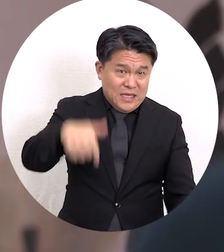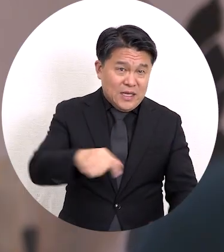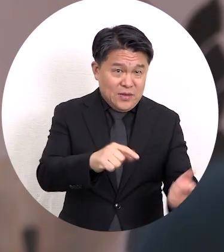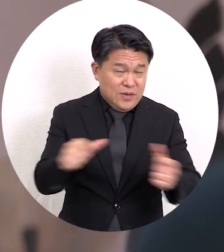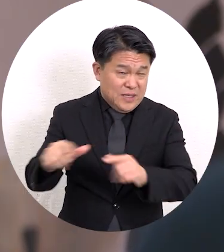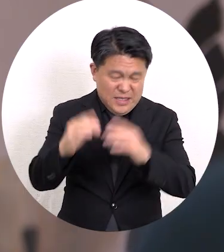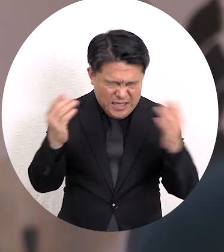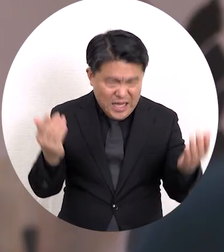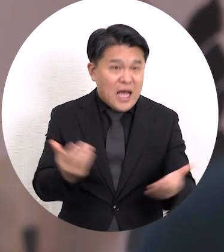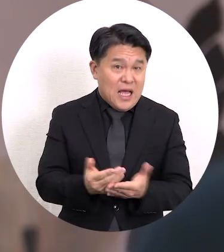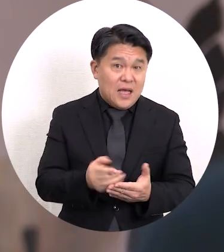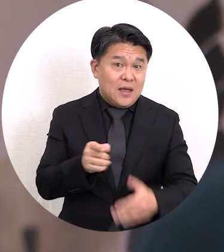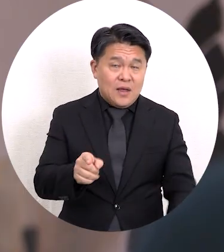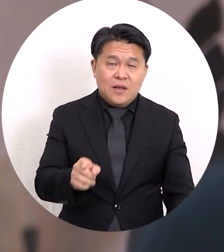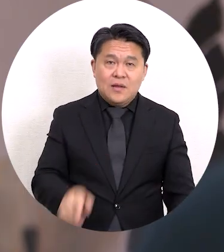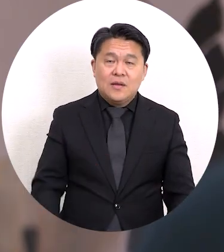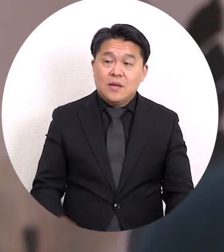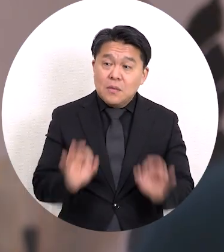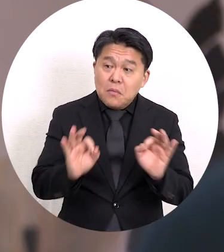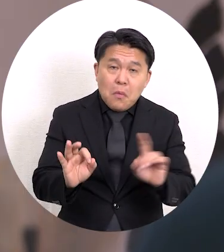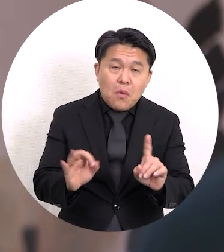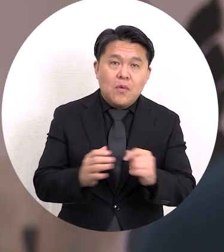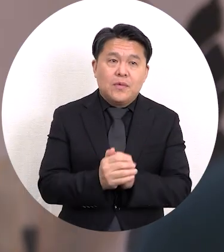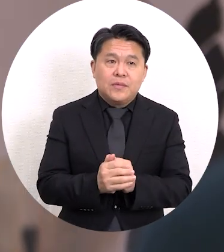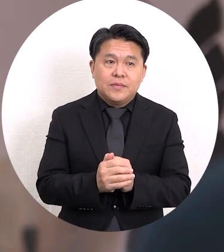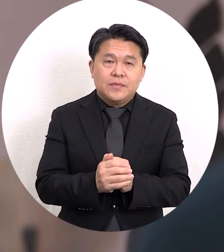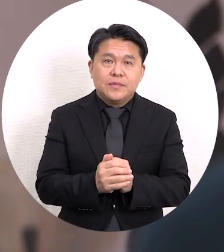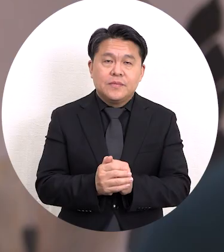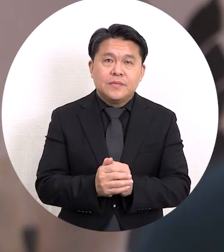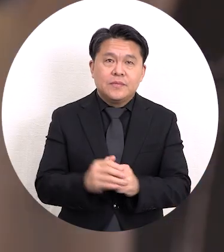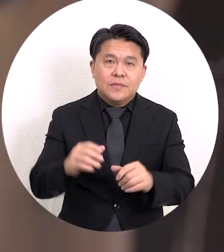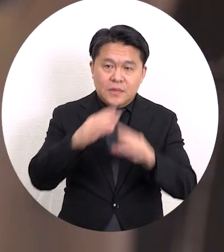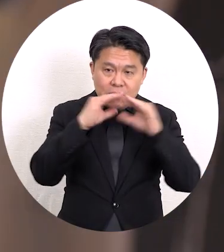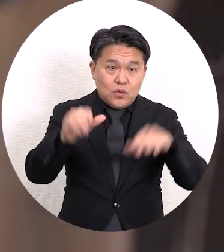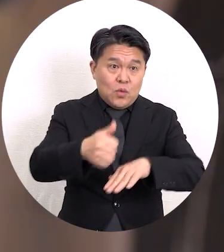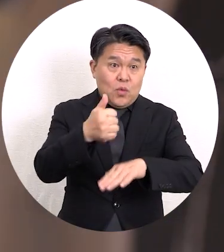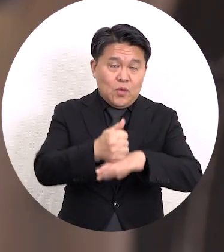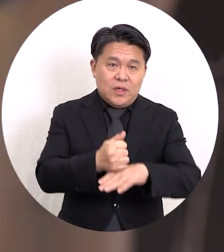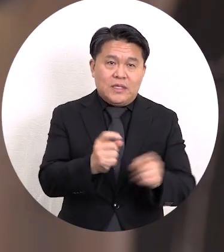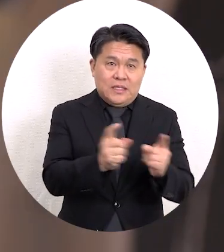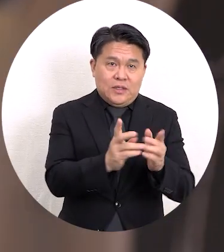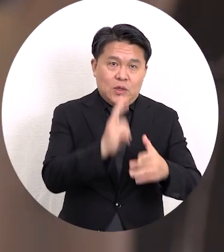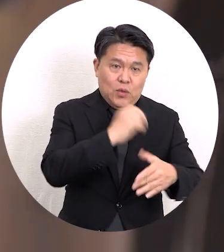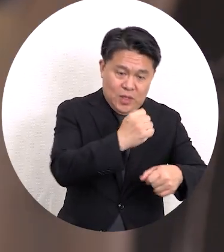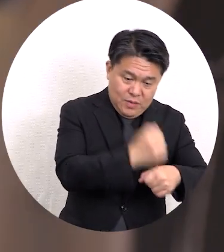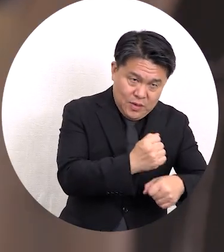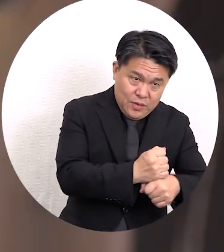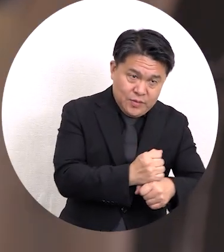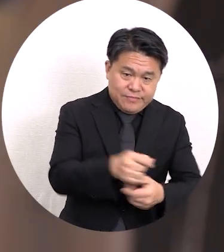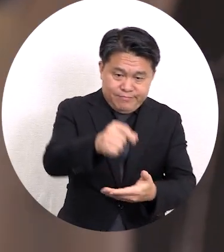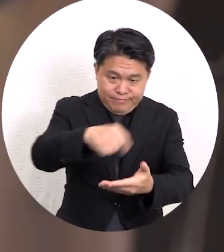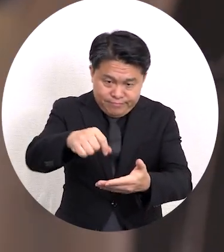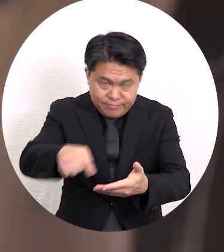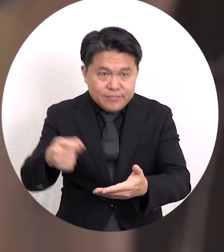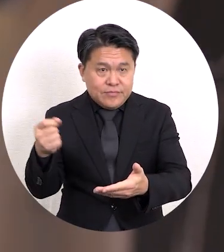and pieces like Jeongdaeeop and Botaepyeong, he composed and wrote all of them.